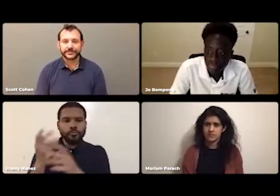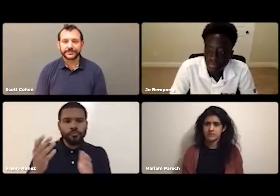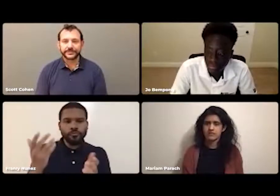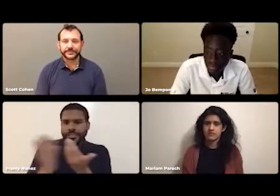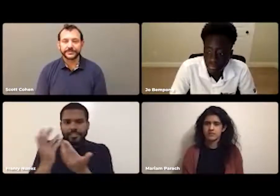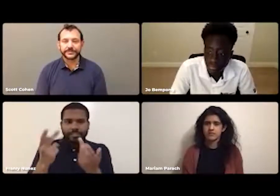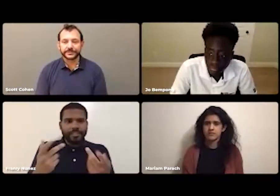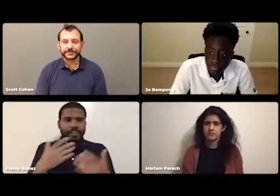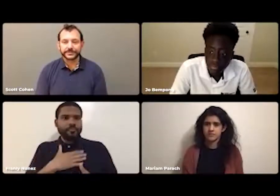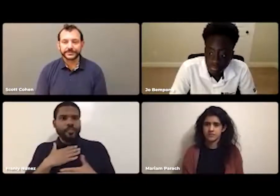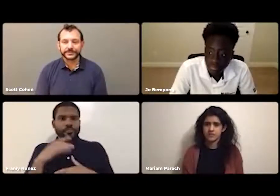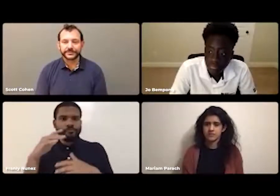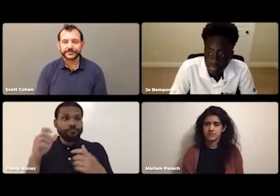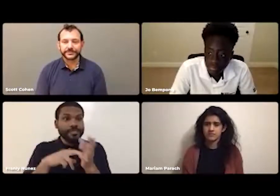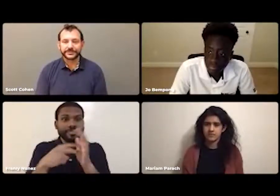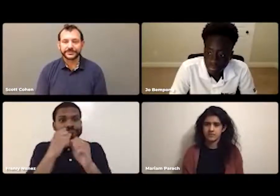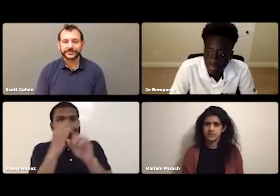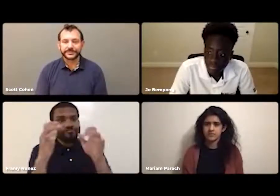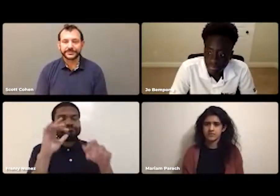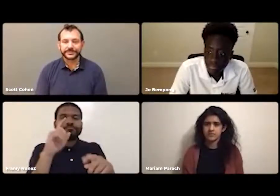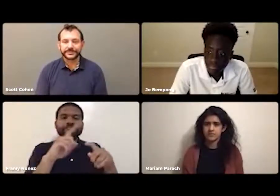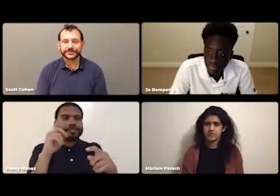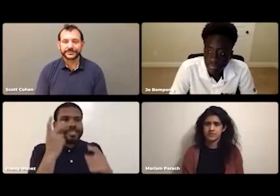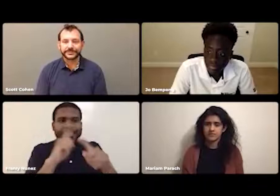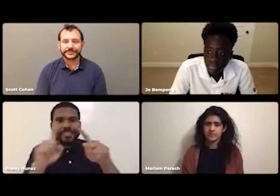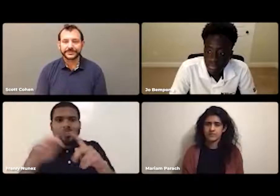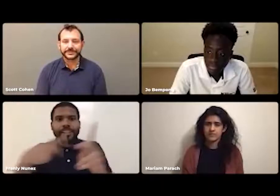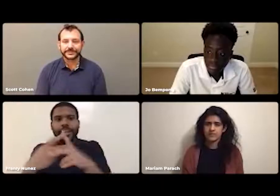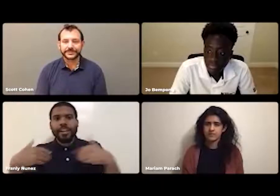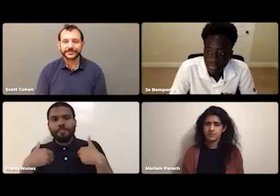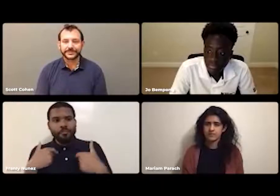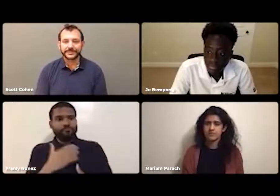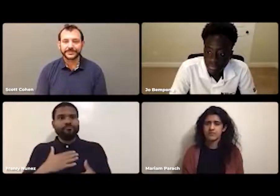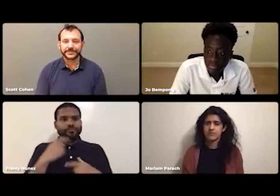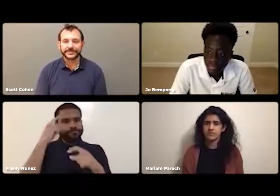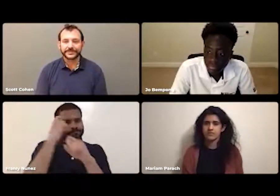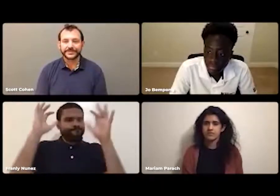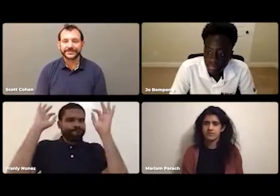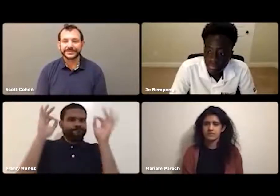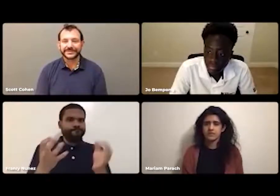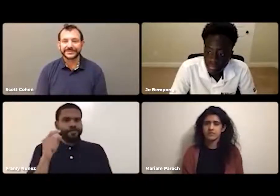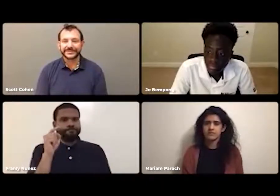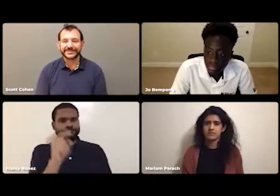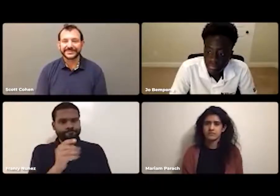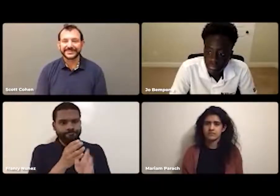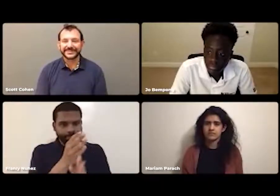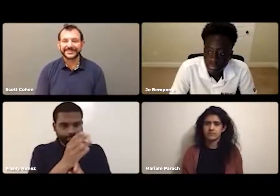I wanted to take care of animals. I imagined I'd interact with all sorts of animals.